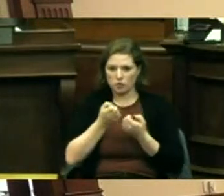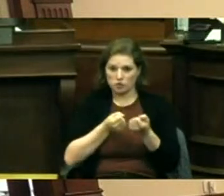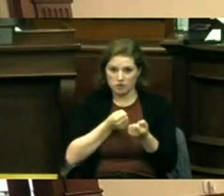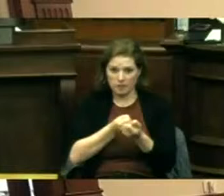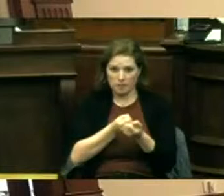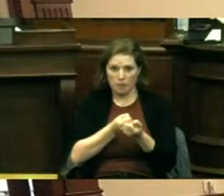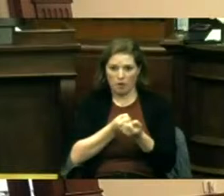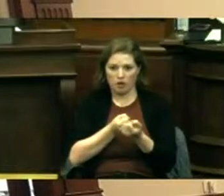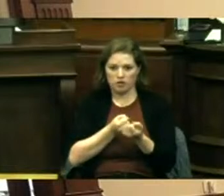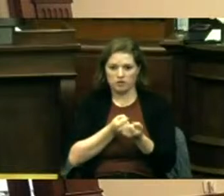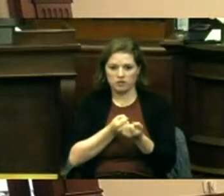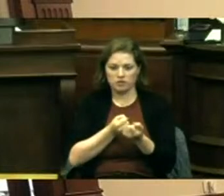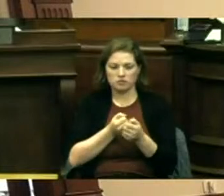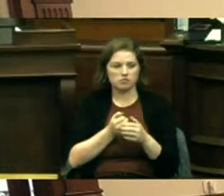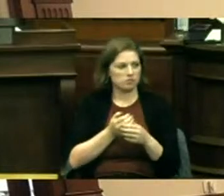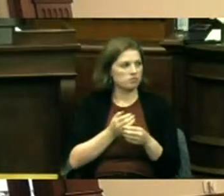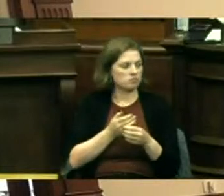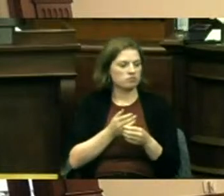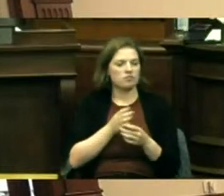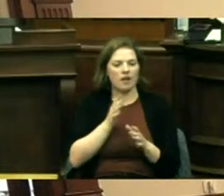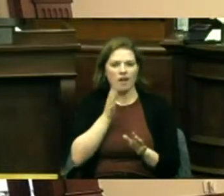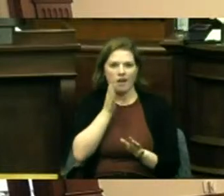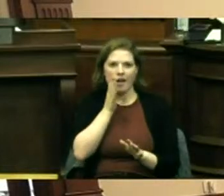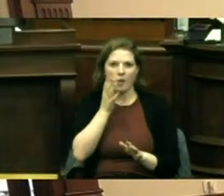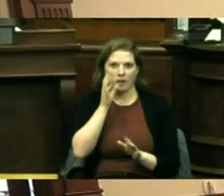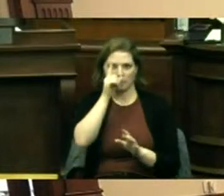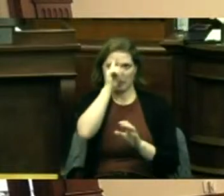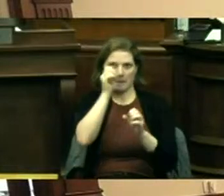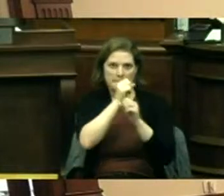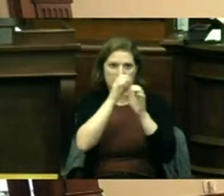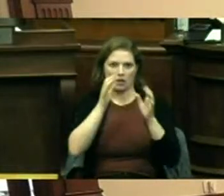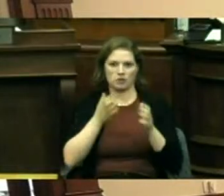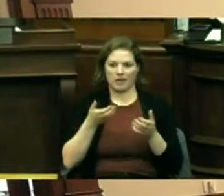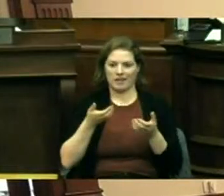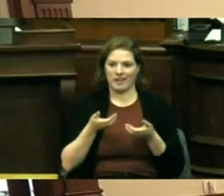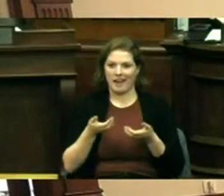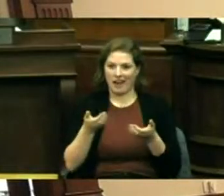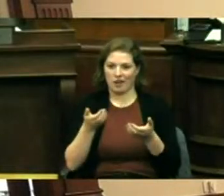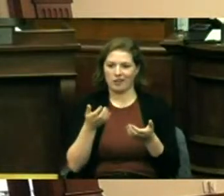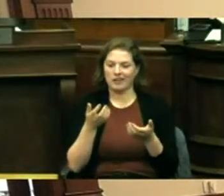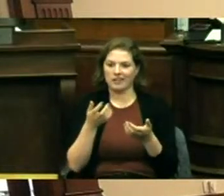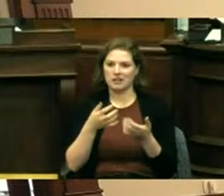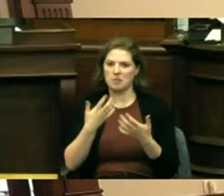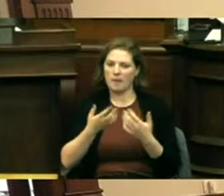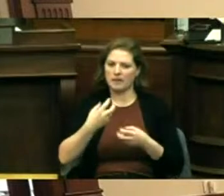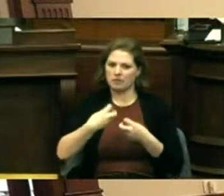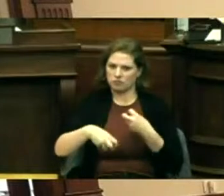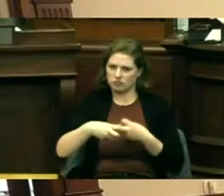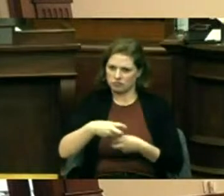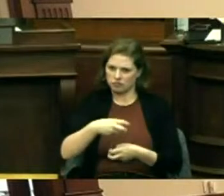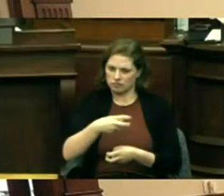we work on social, social, emotional supports in our